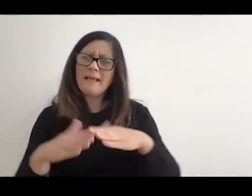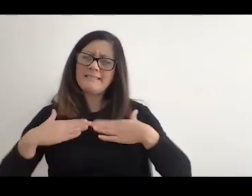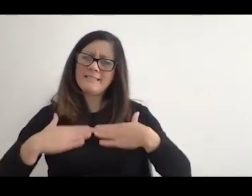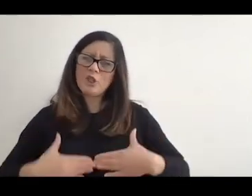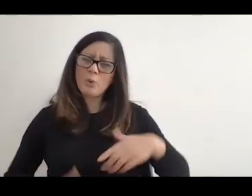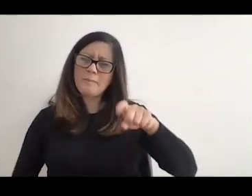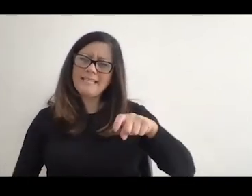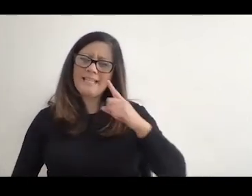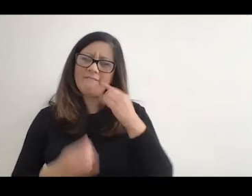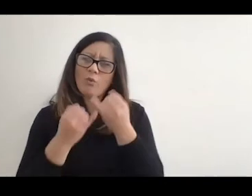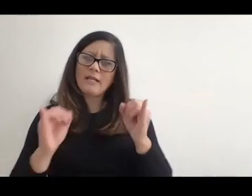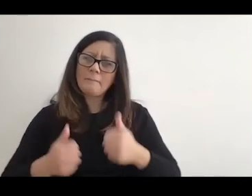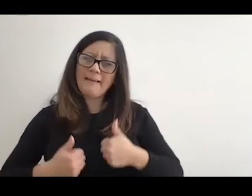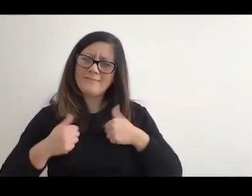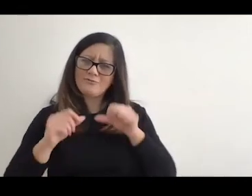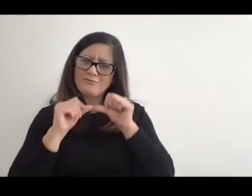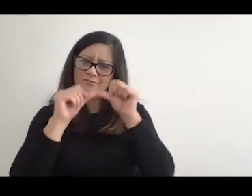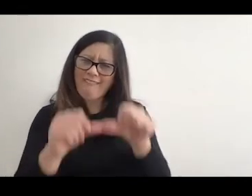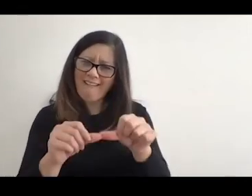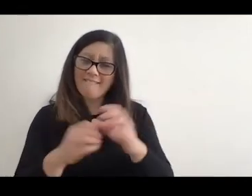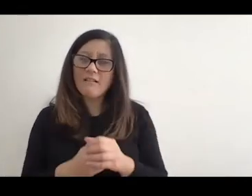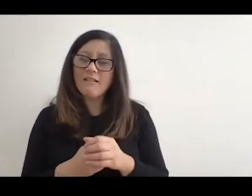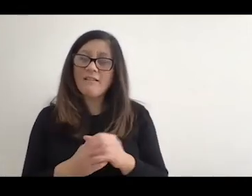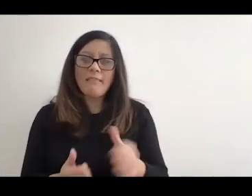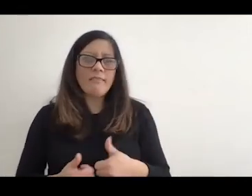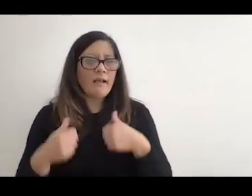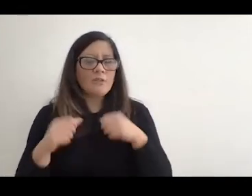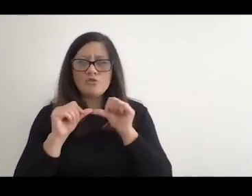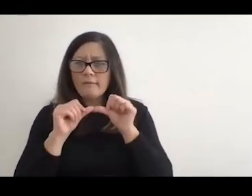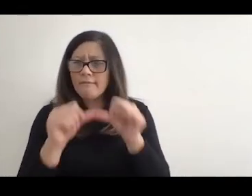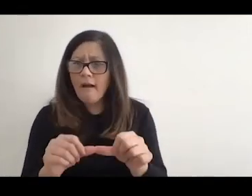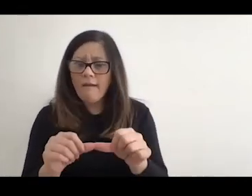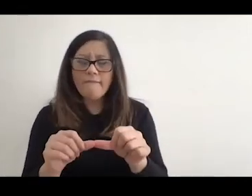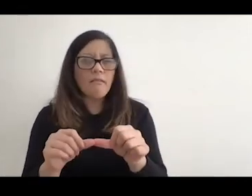that independent survival could be with as much independence as possible.